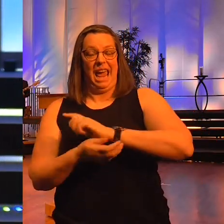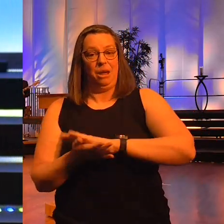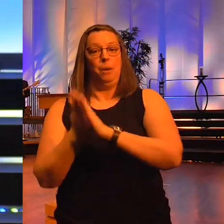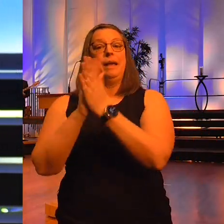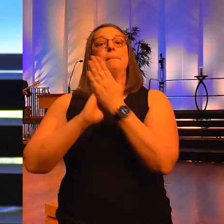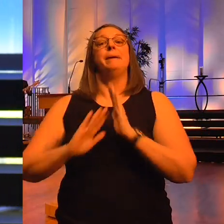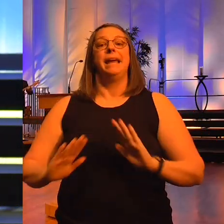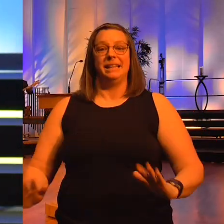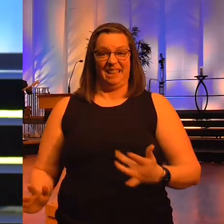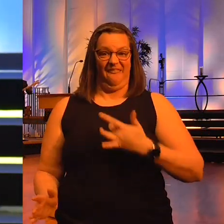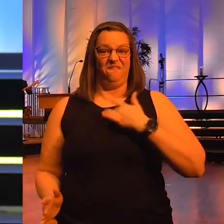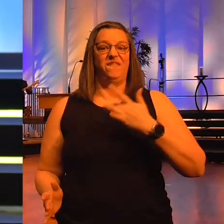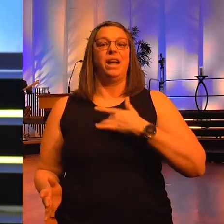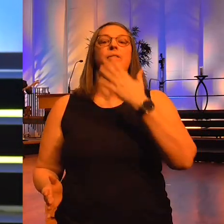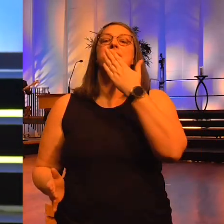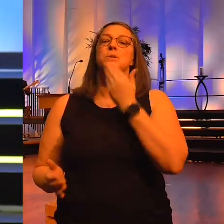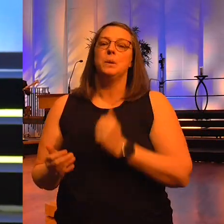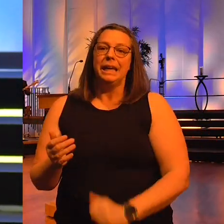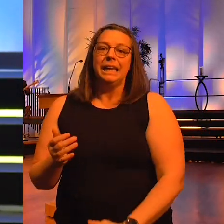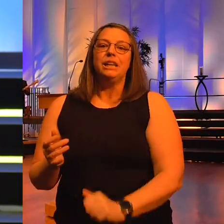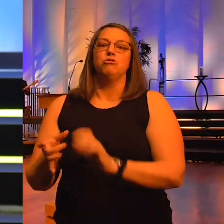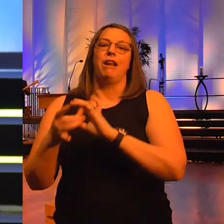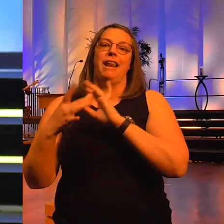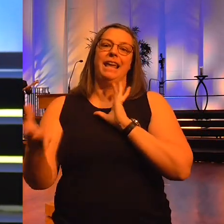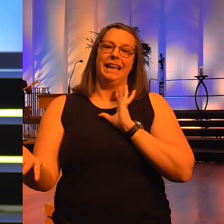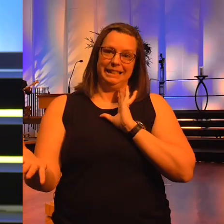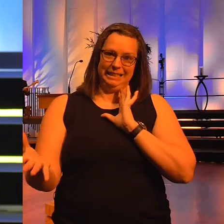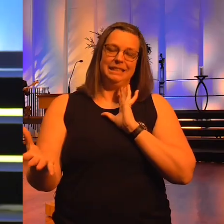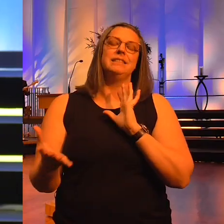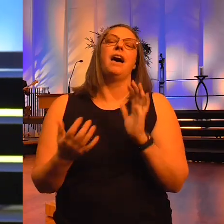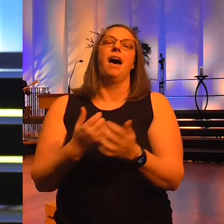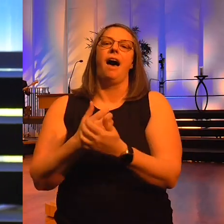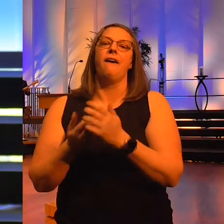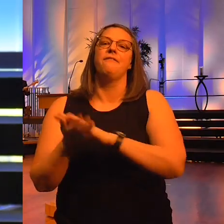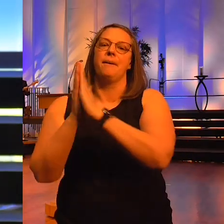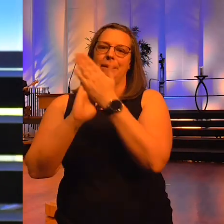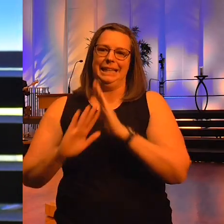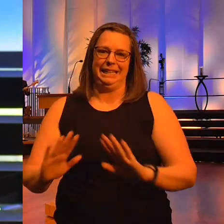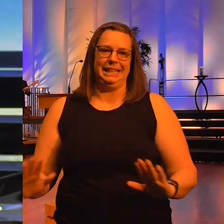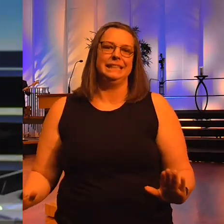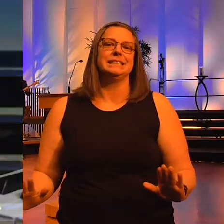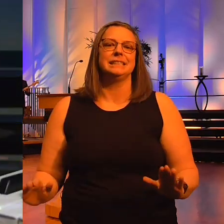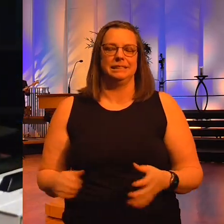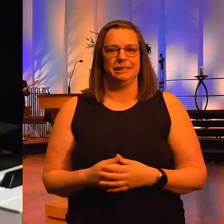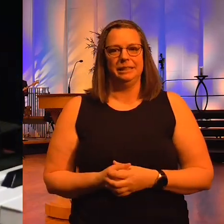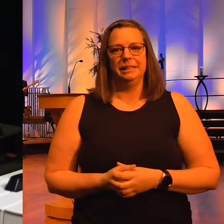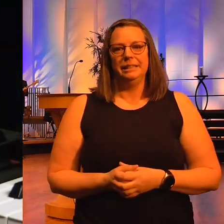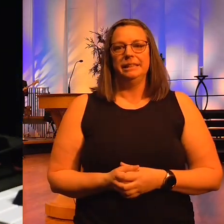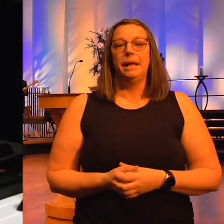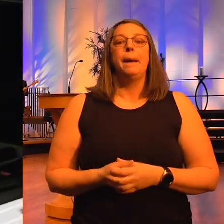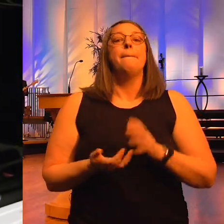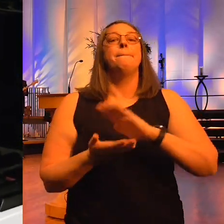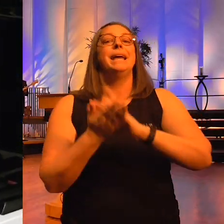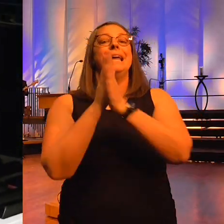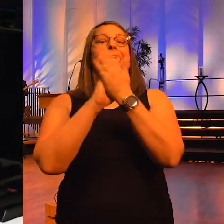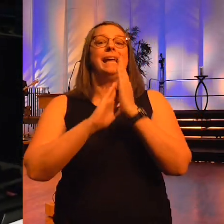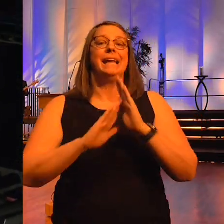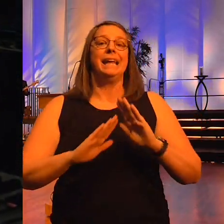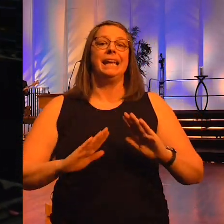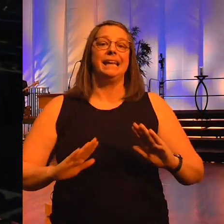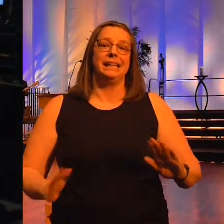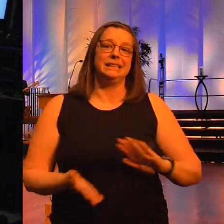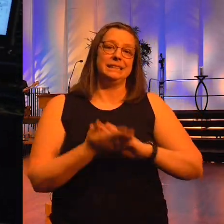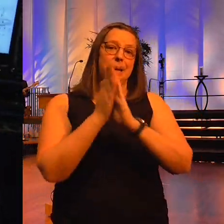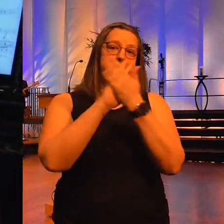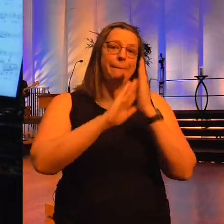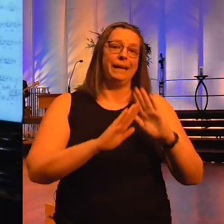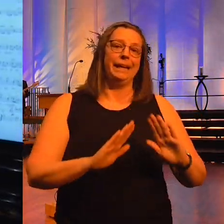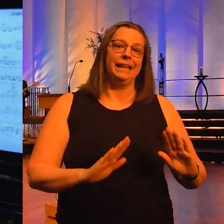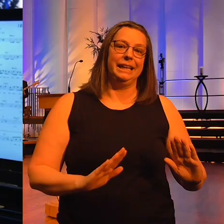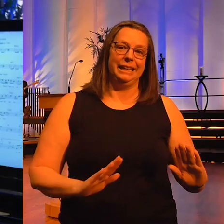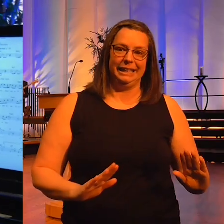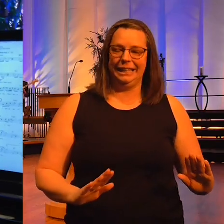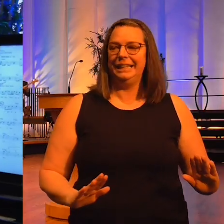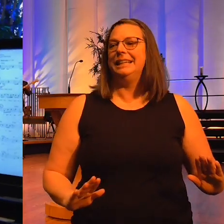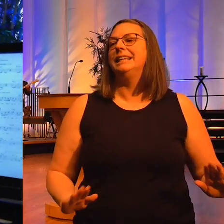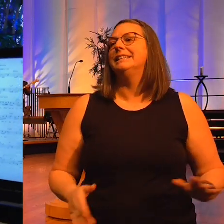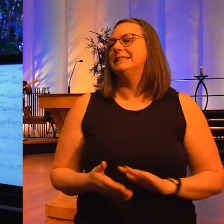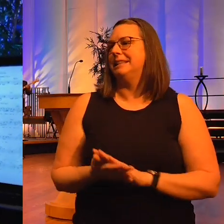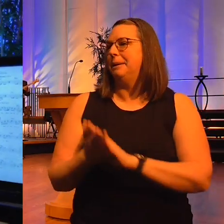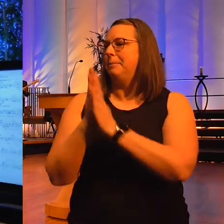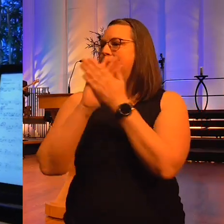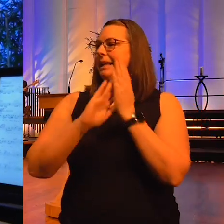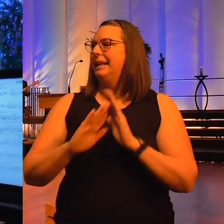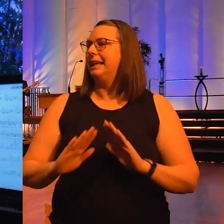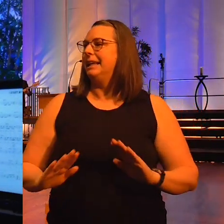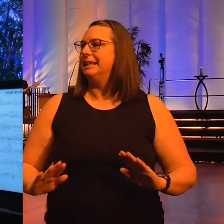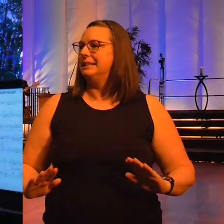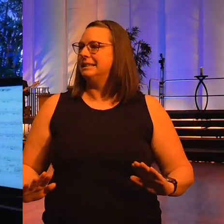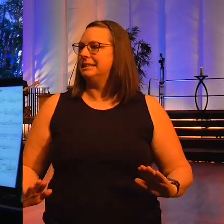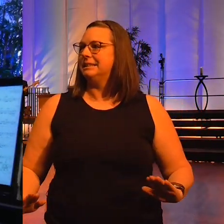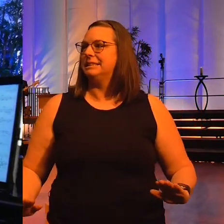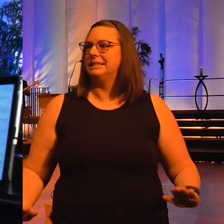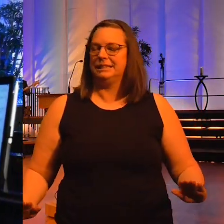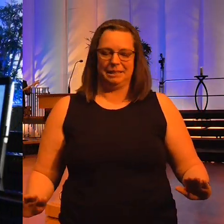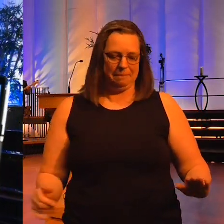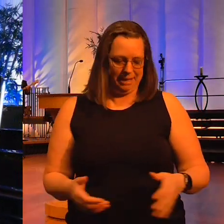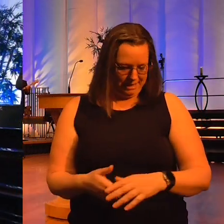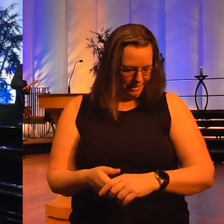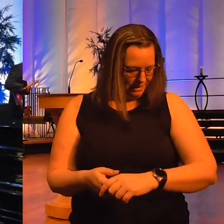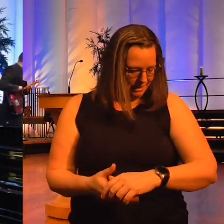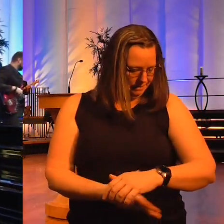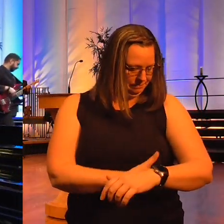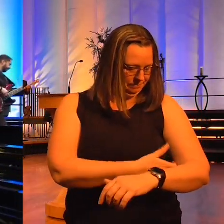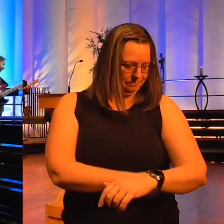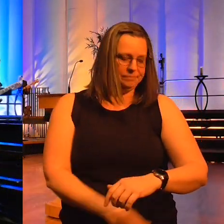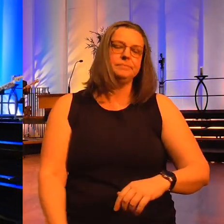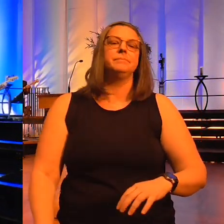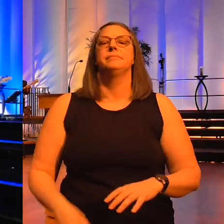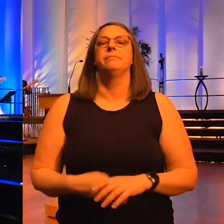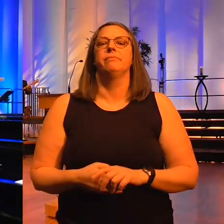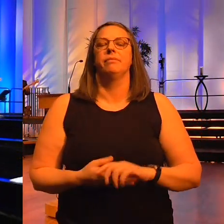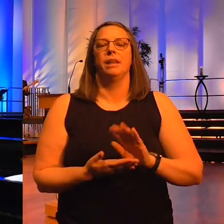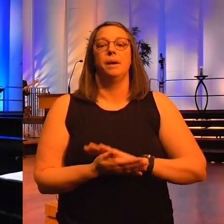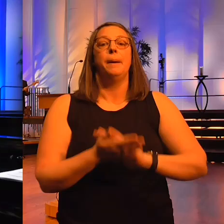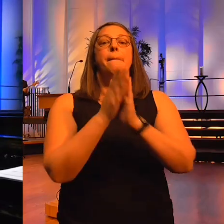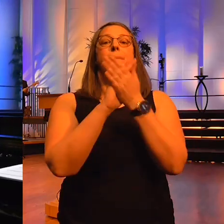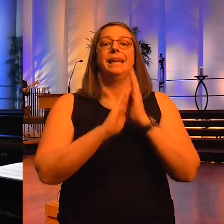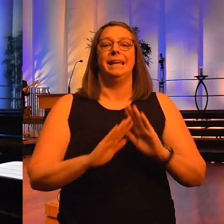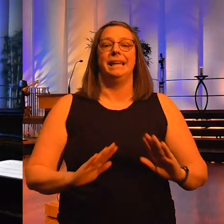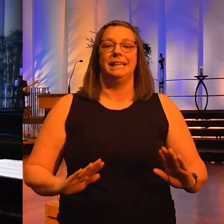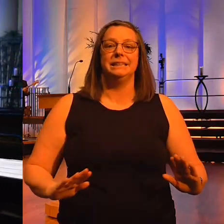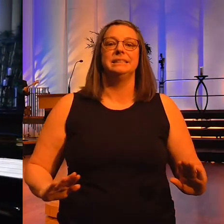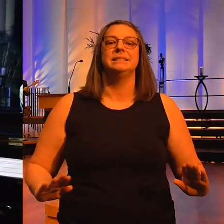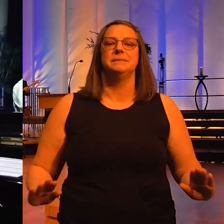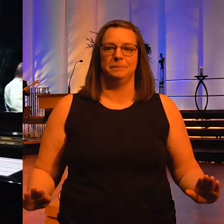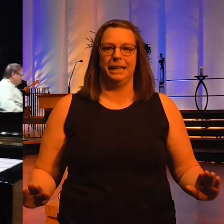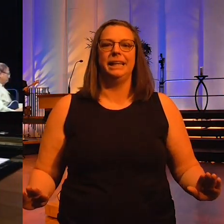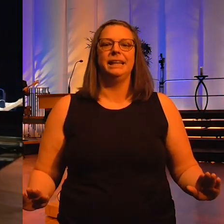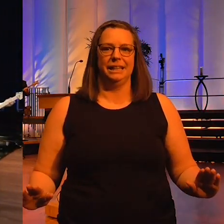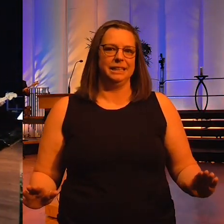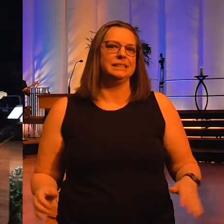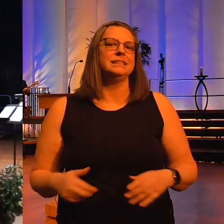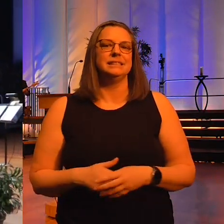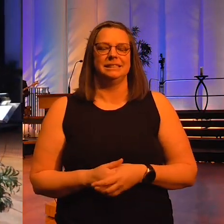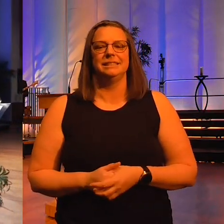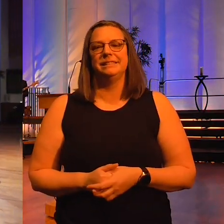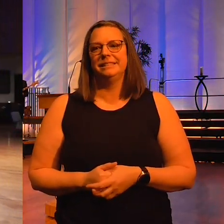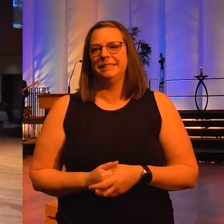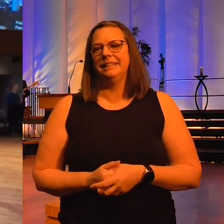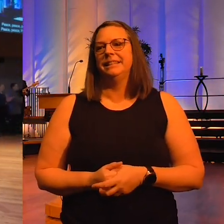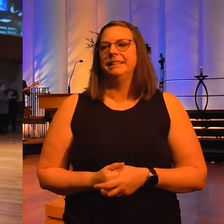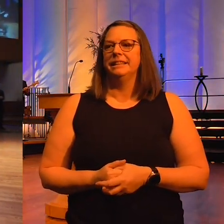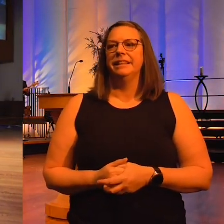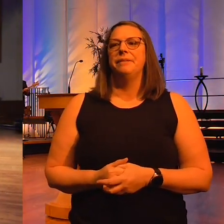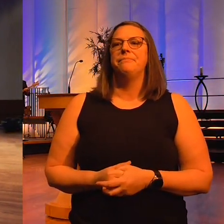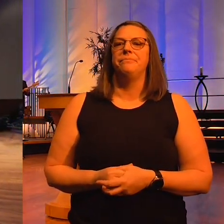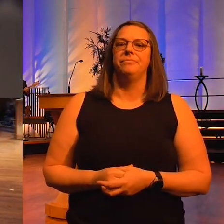feel that sweet release of peace oh peace peace peace peace peace peace oh peace peace peace